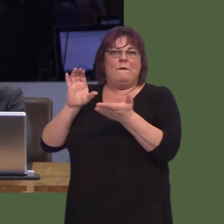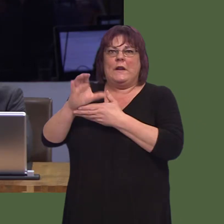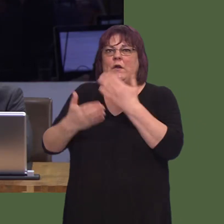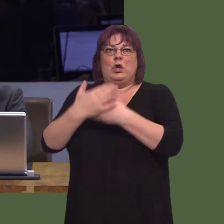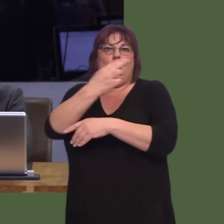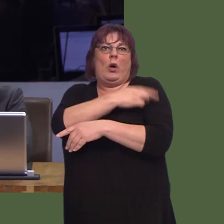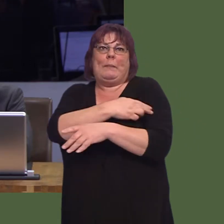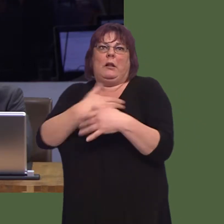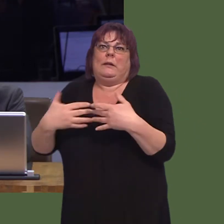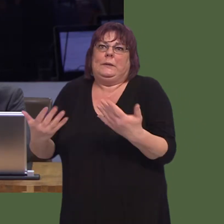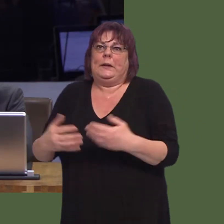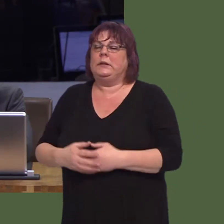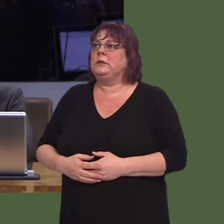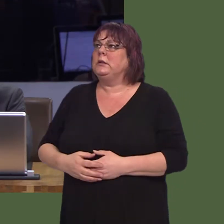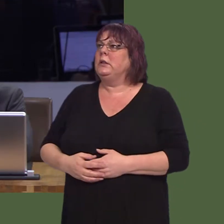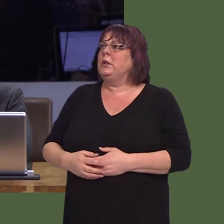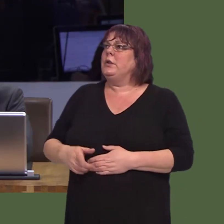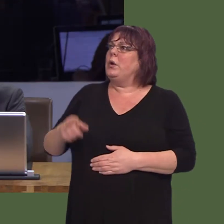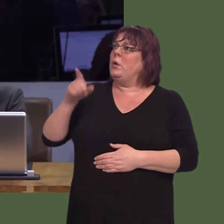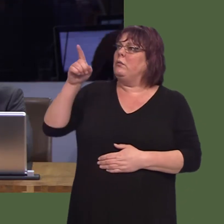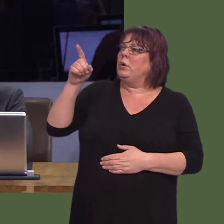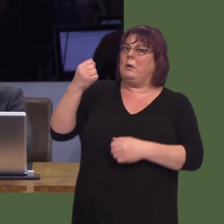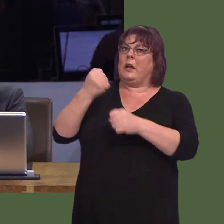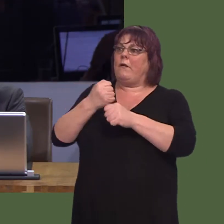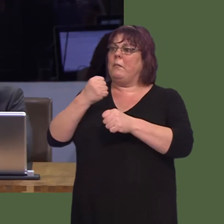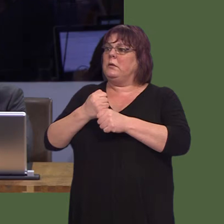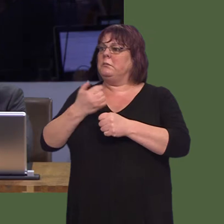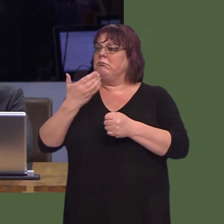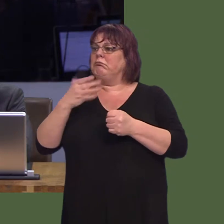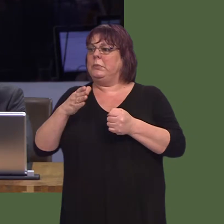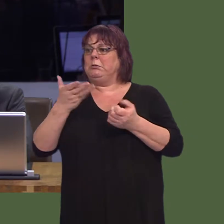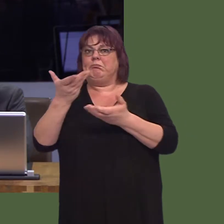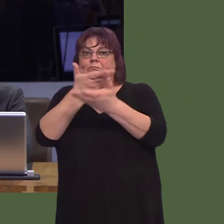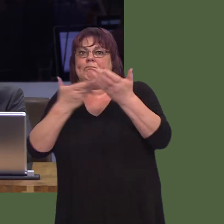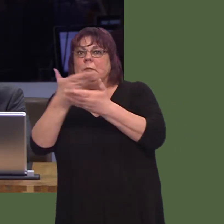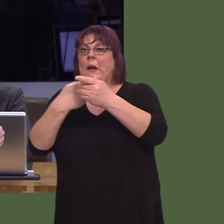having as Governmentóbecause itís beyond the health board, to be honestówith the Government